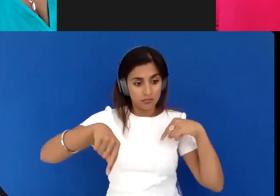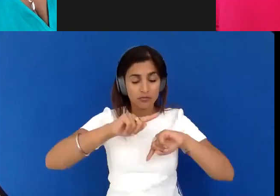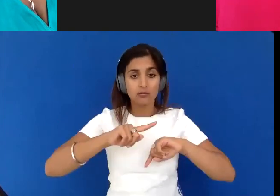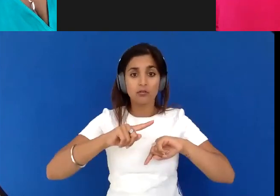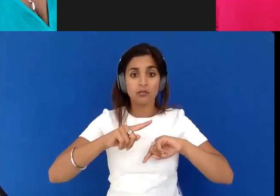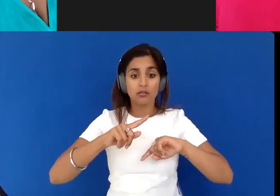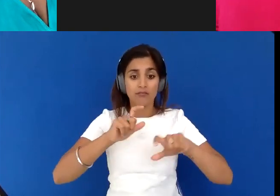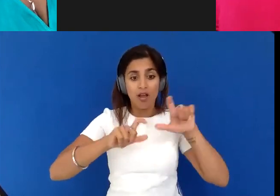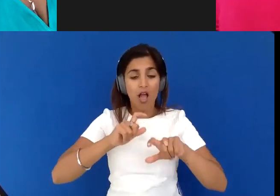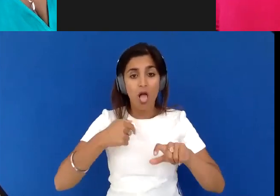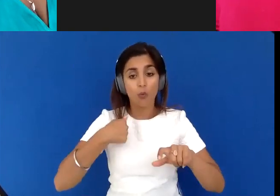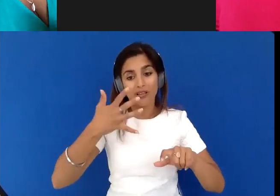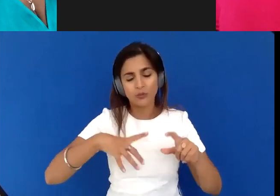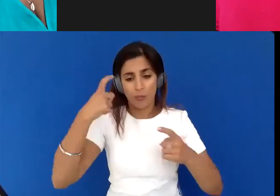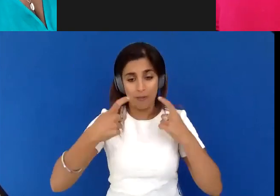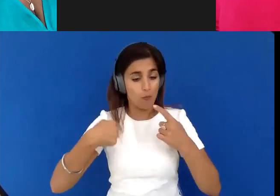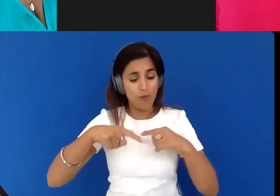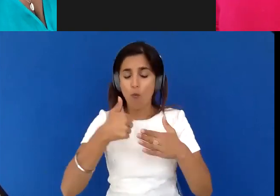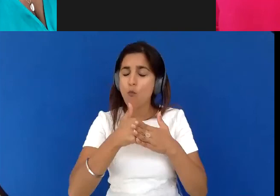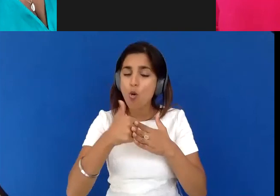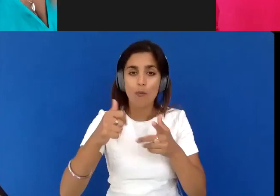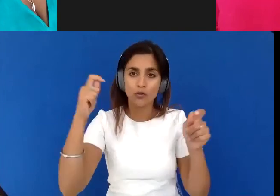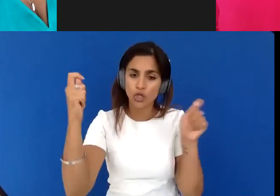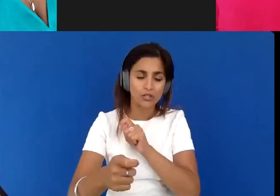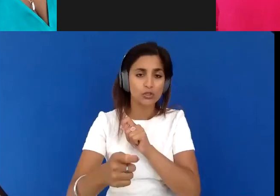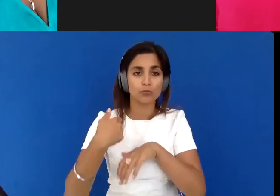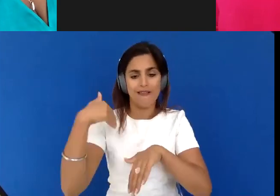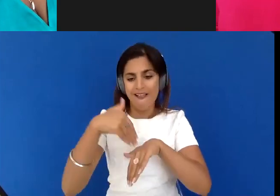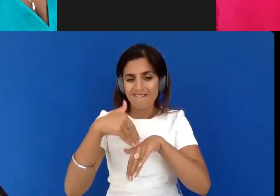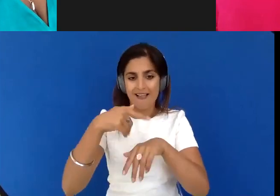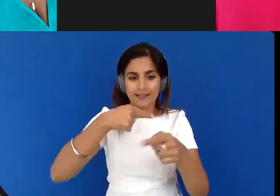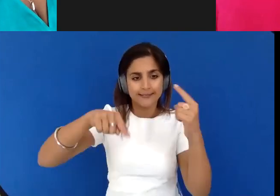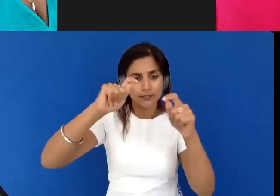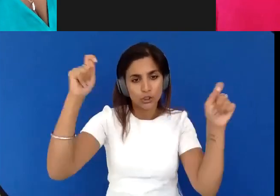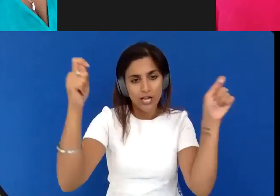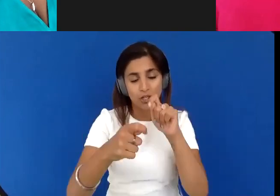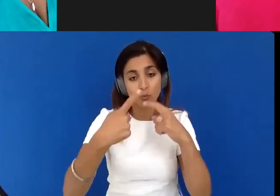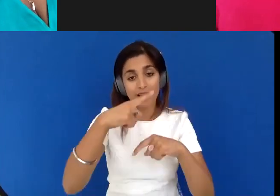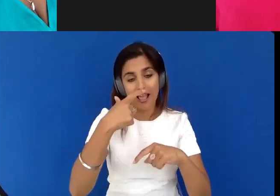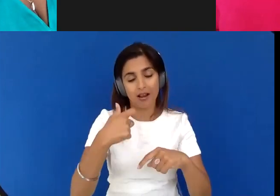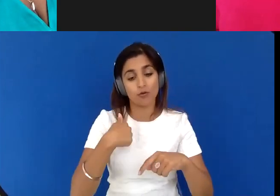changemakers and so I guess what we're saying let's not stop now right yeah and